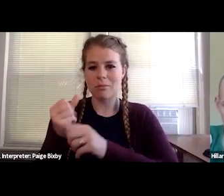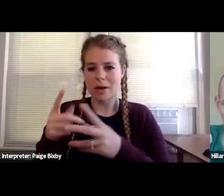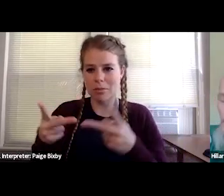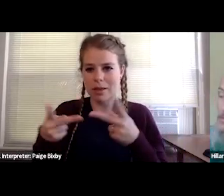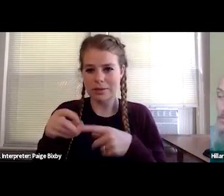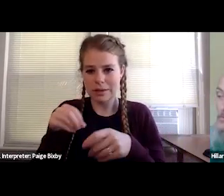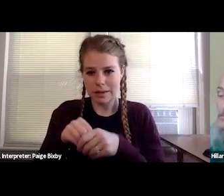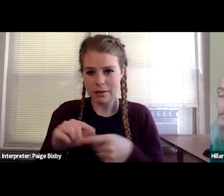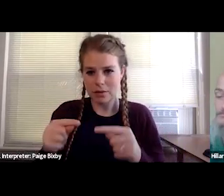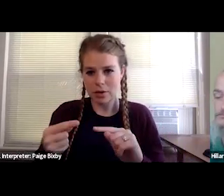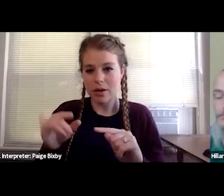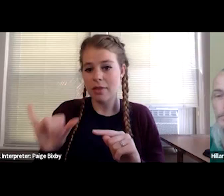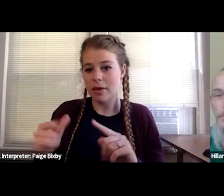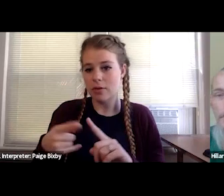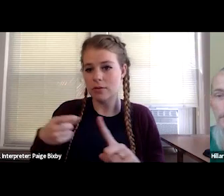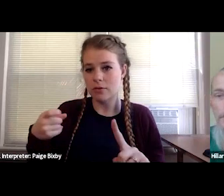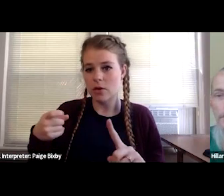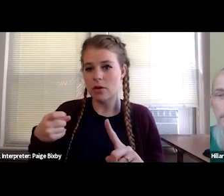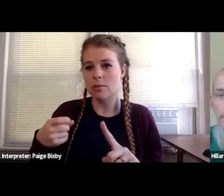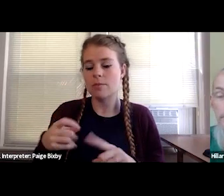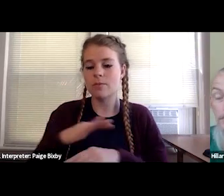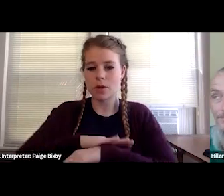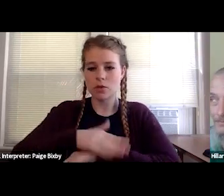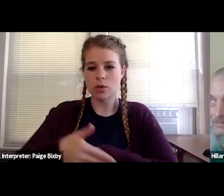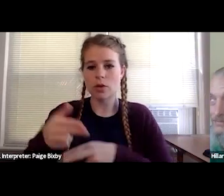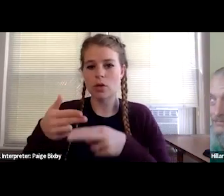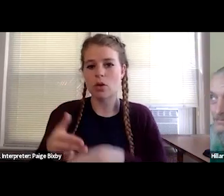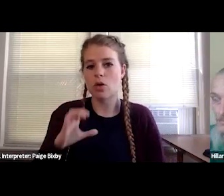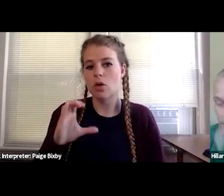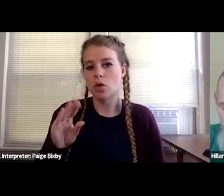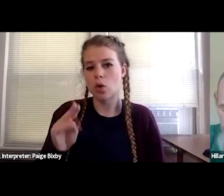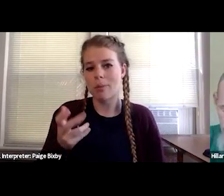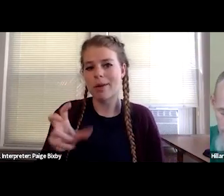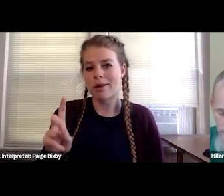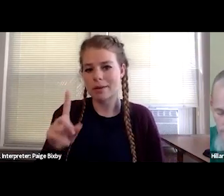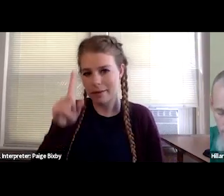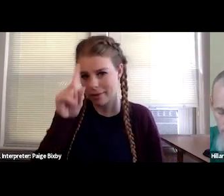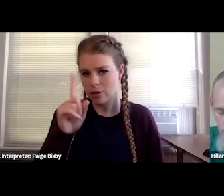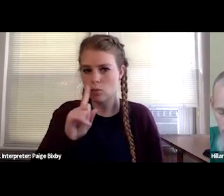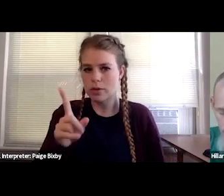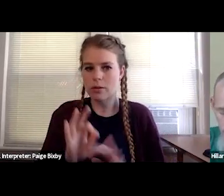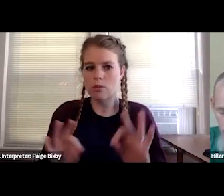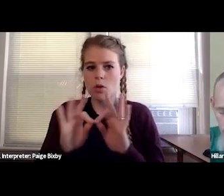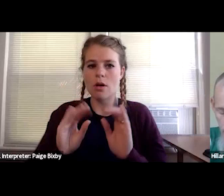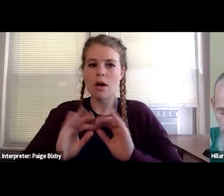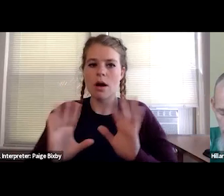and that was actually due to a dressing called Coban. And I think it's just really important, obviously certain areas have different access